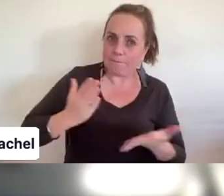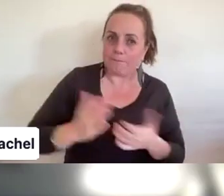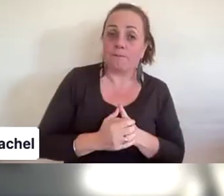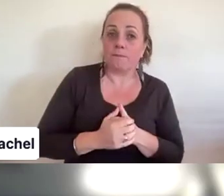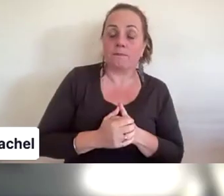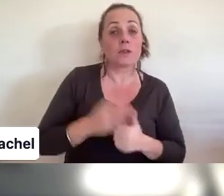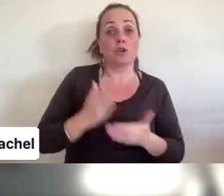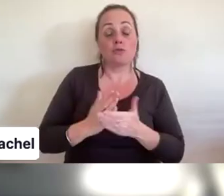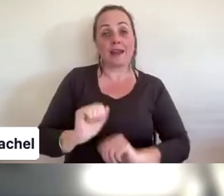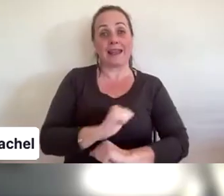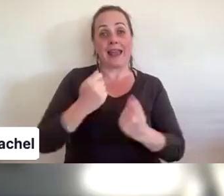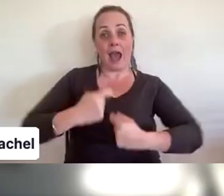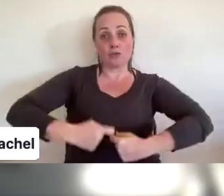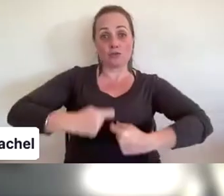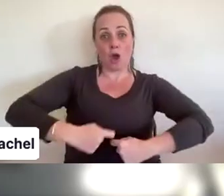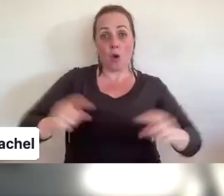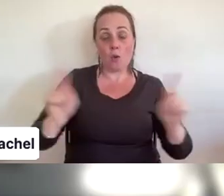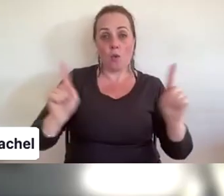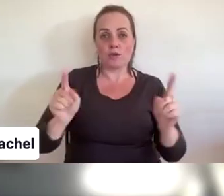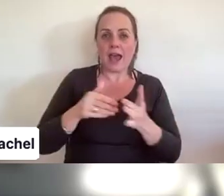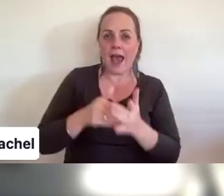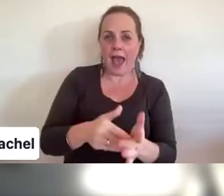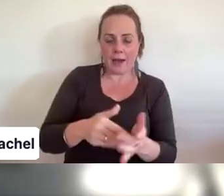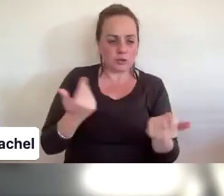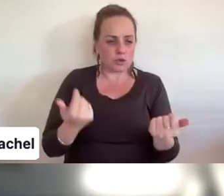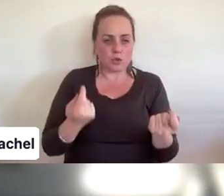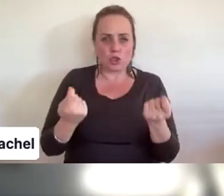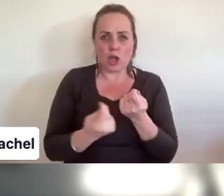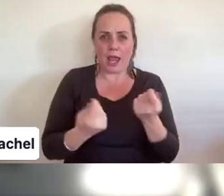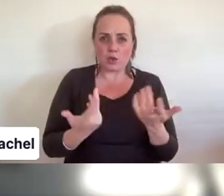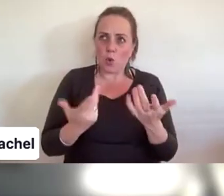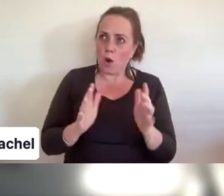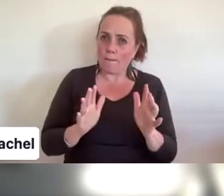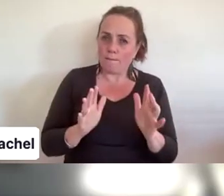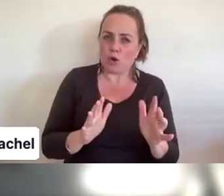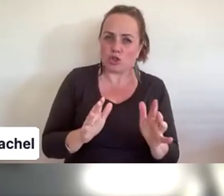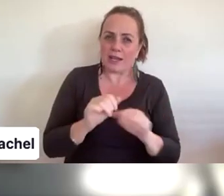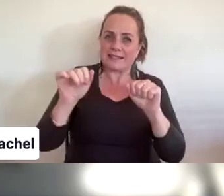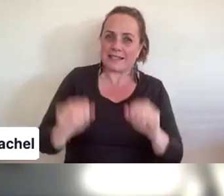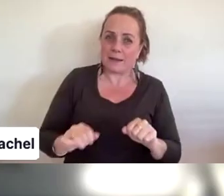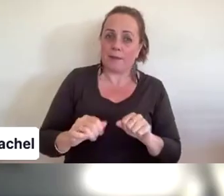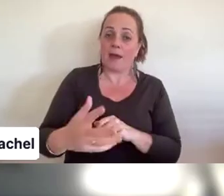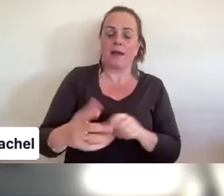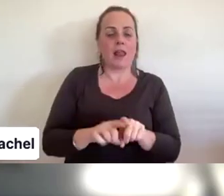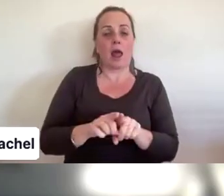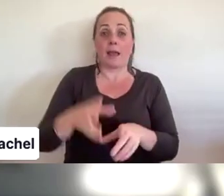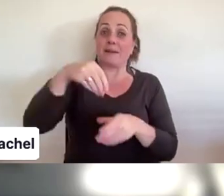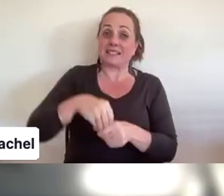our role is to help shift or push the system from participation being available